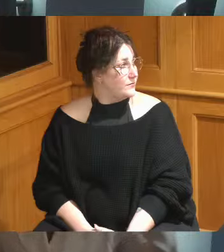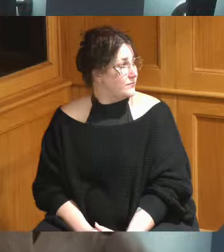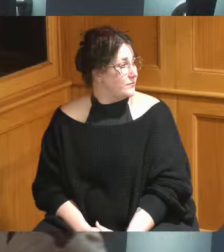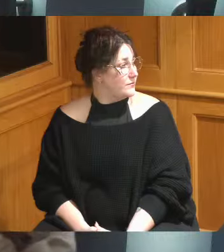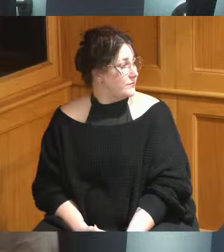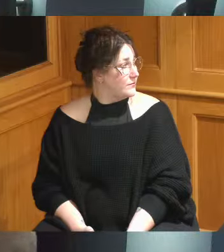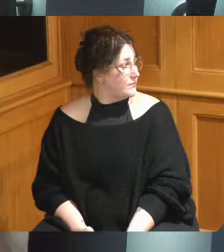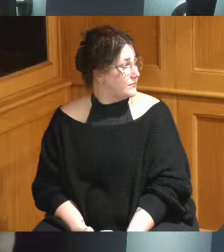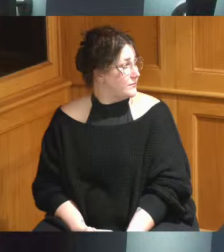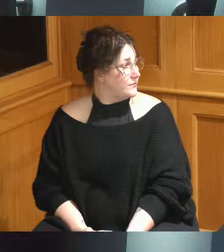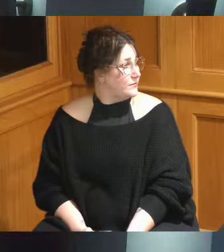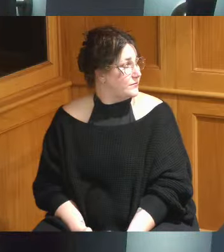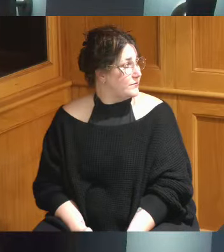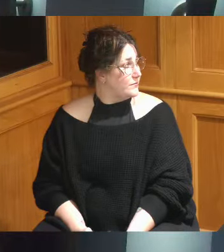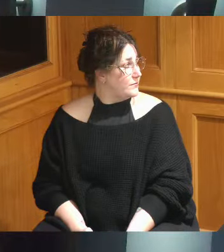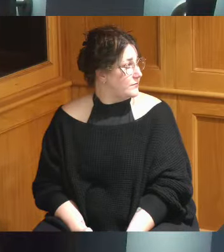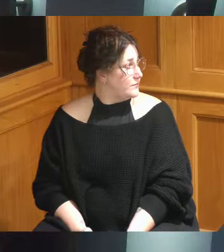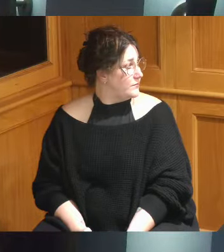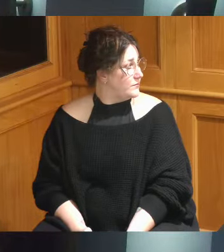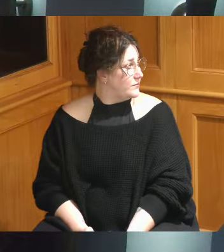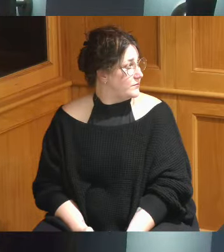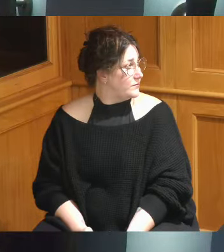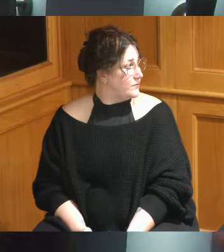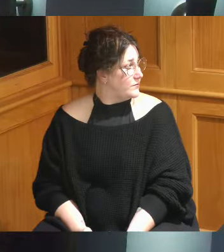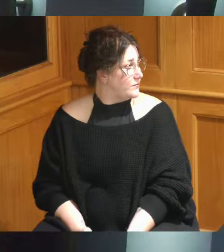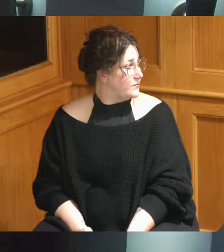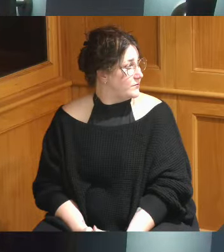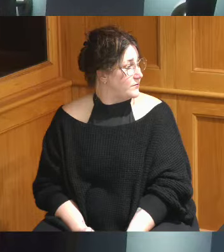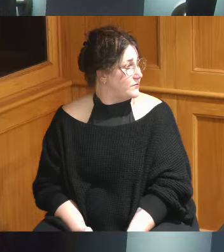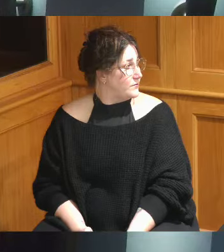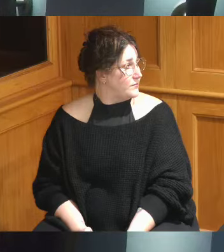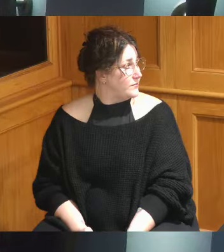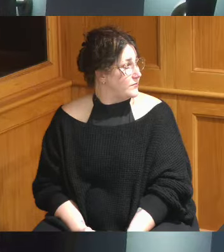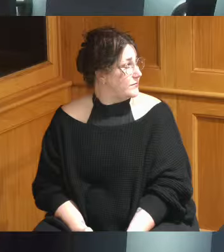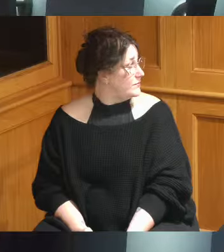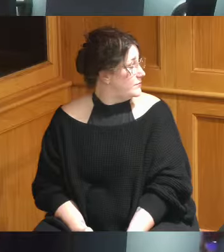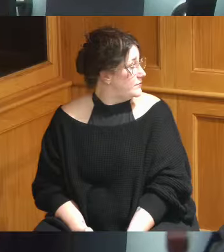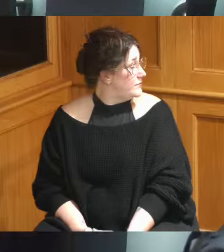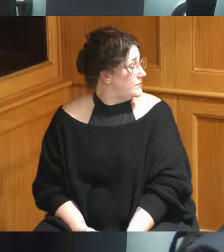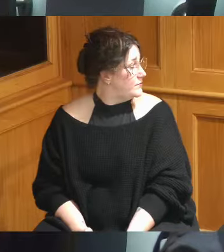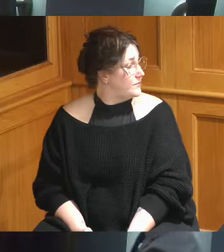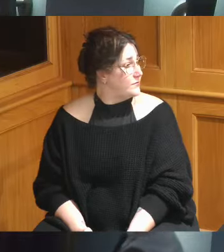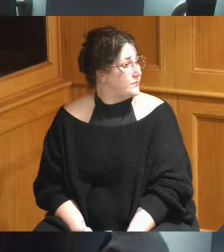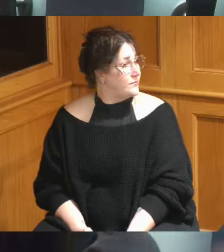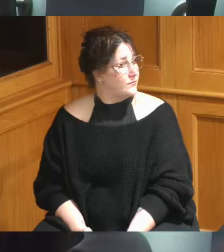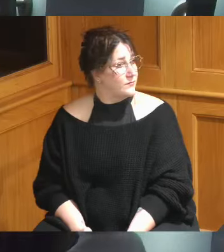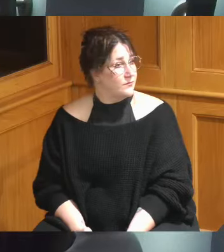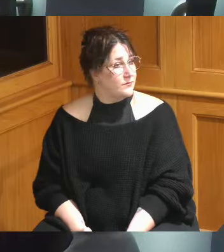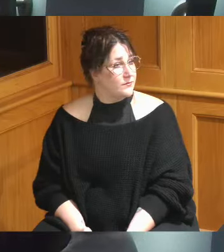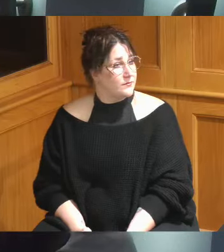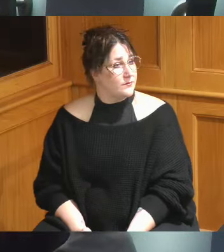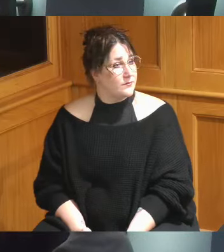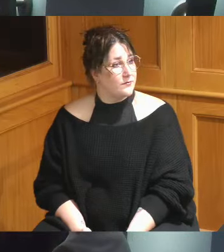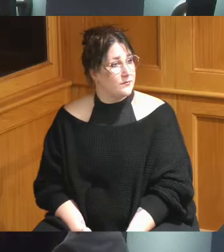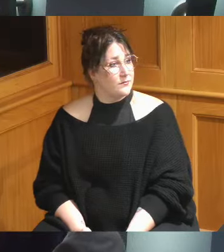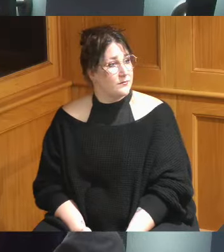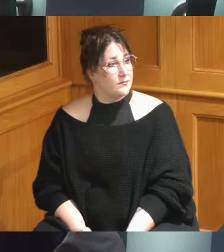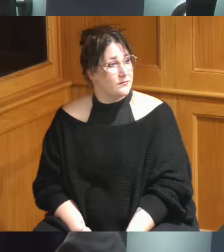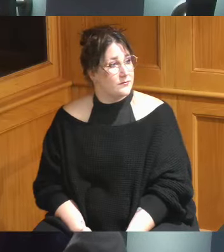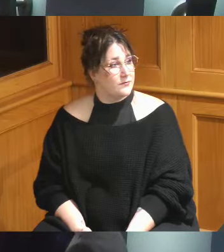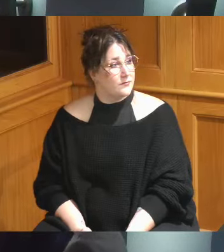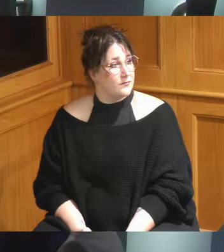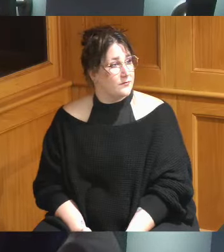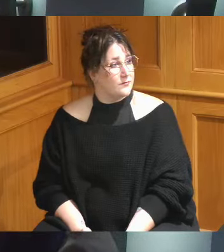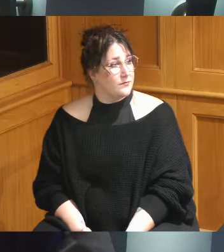Everybody come on up. You want to go on the back?